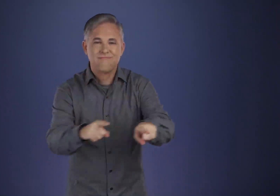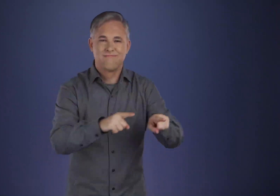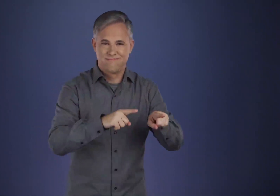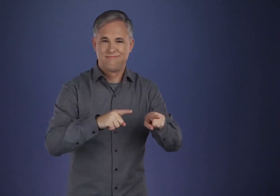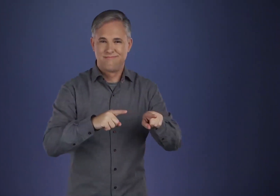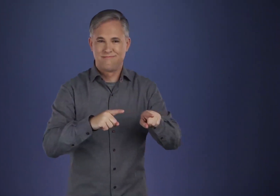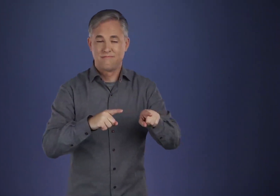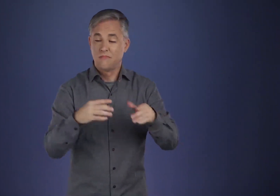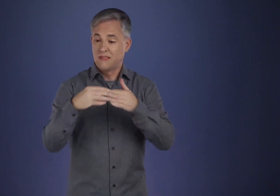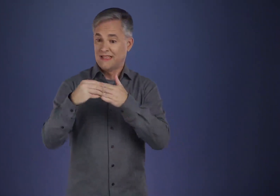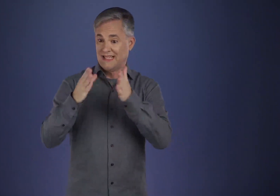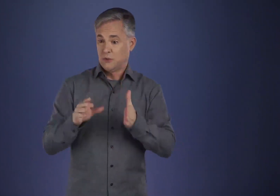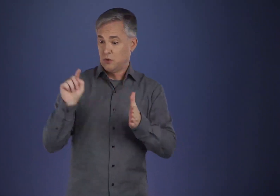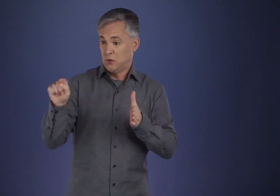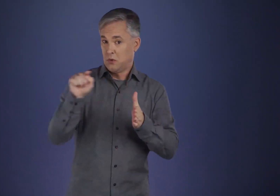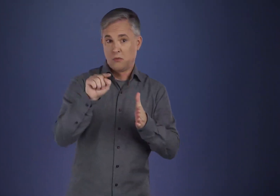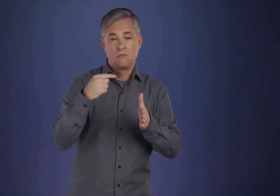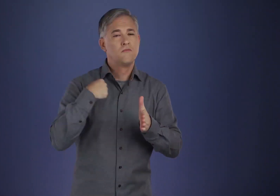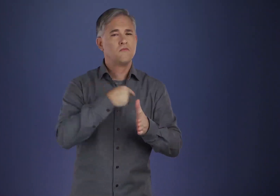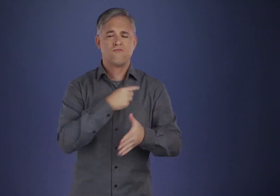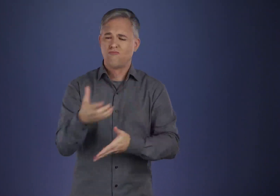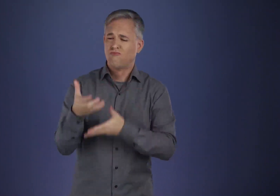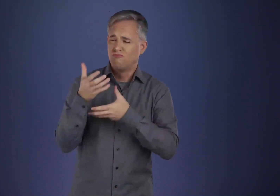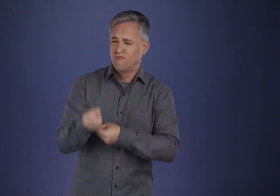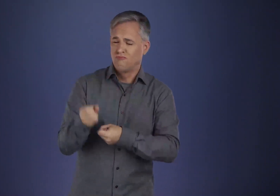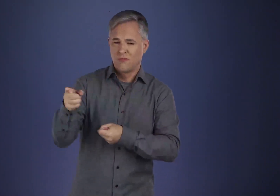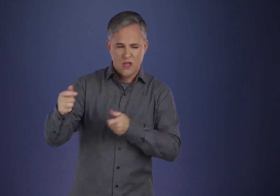Our leaders are but trusted servants; they do not govern.”